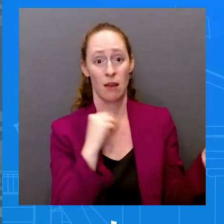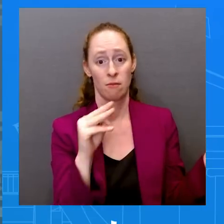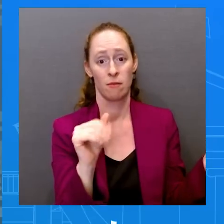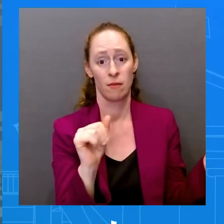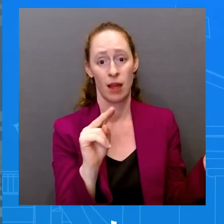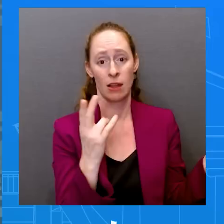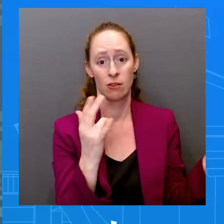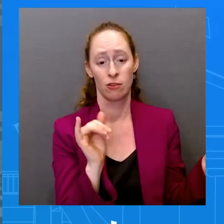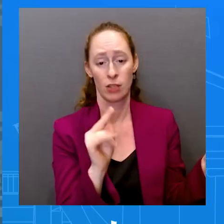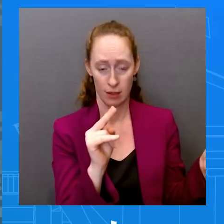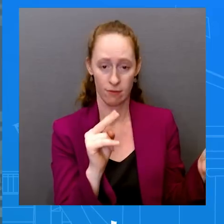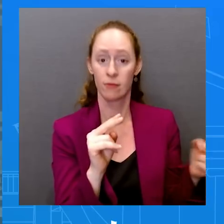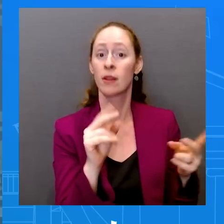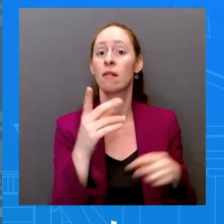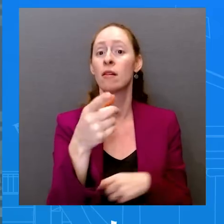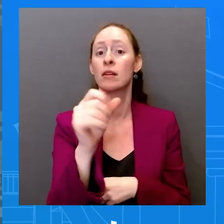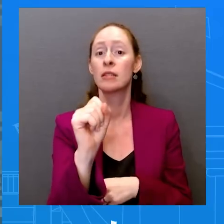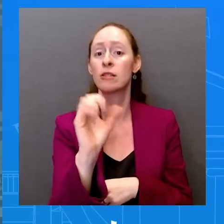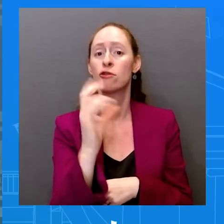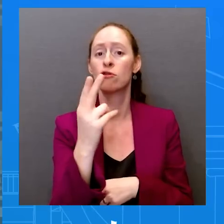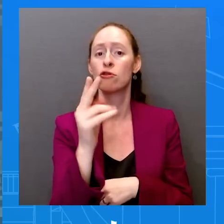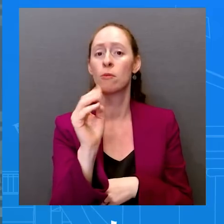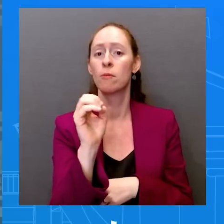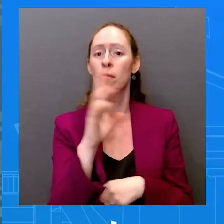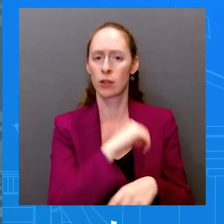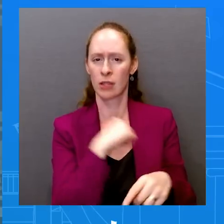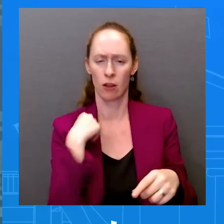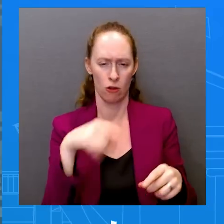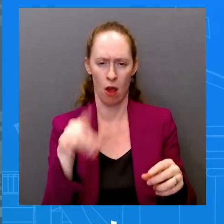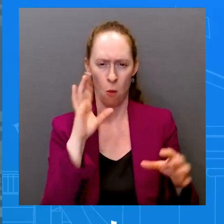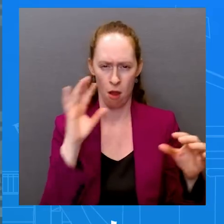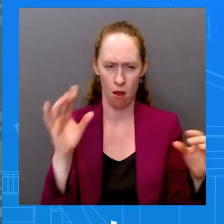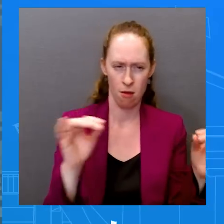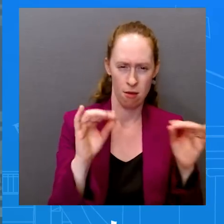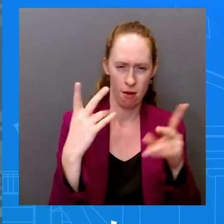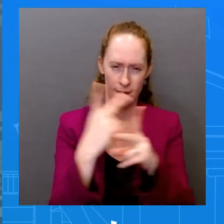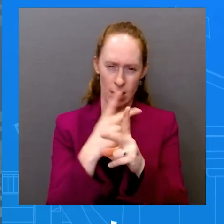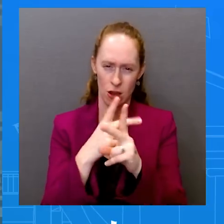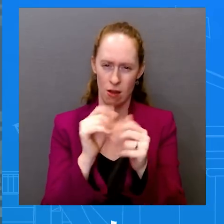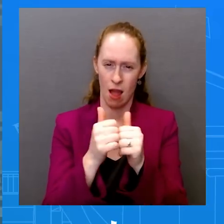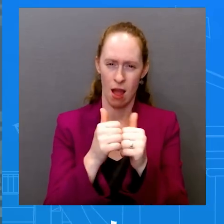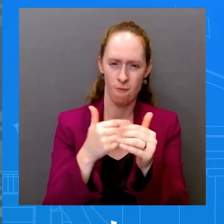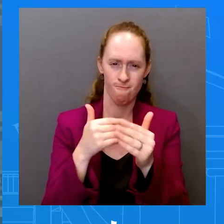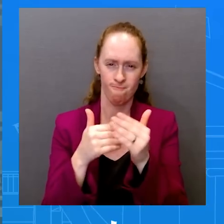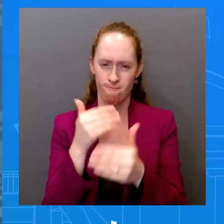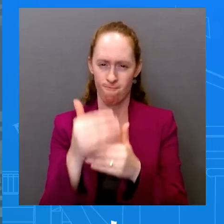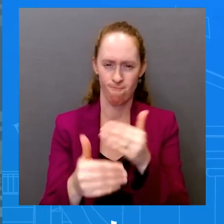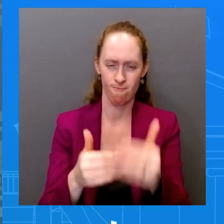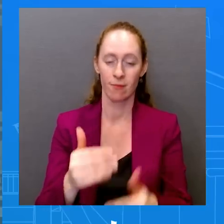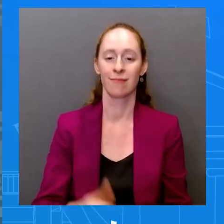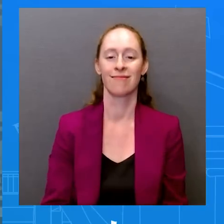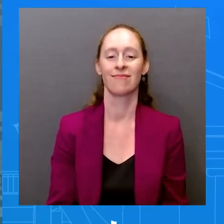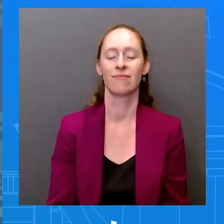We think it's important to meet the country's clean energy goals and to reduce cost and to promote energy security.